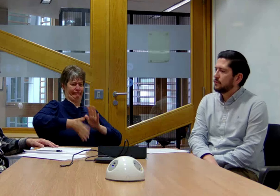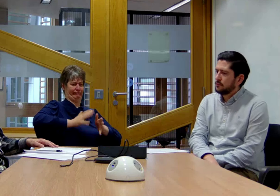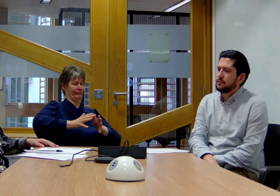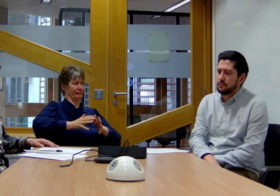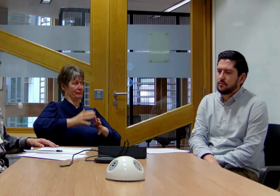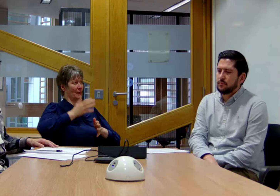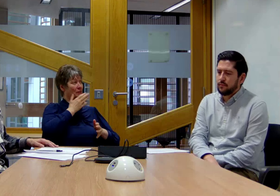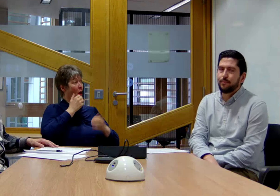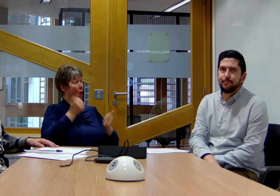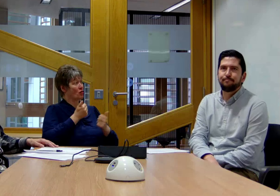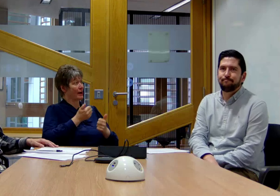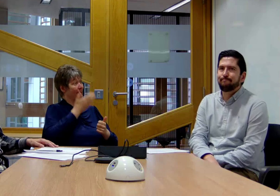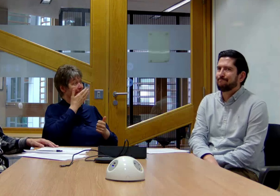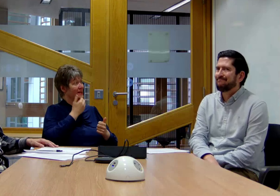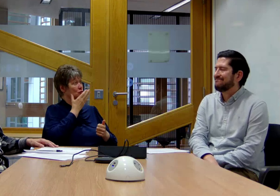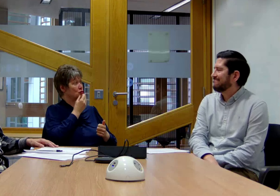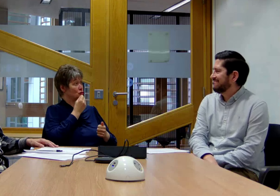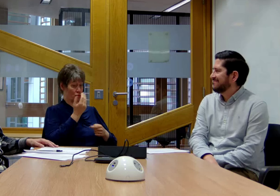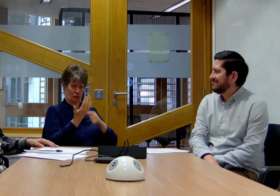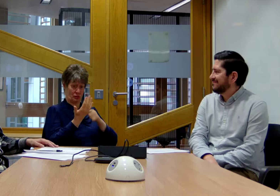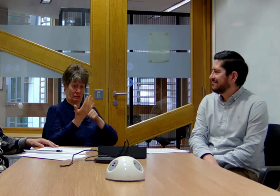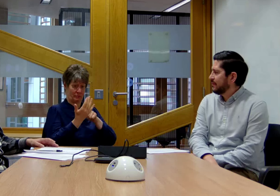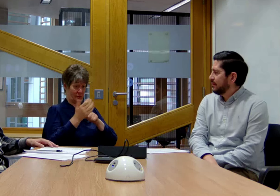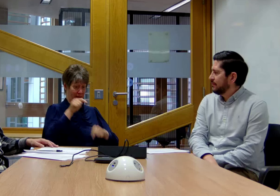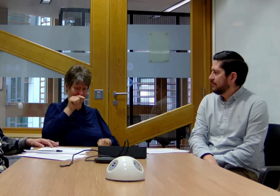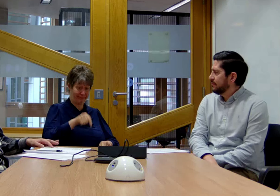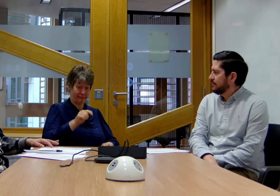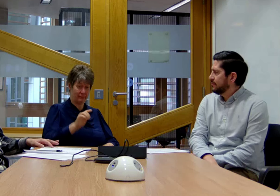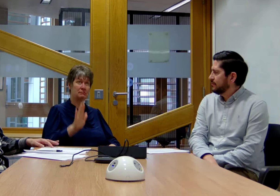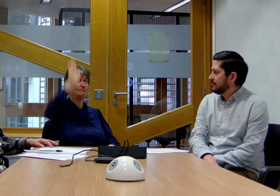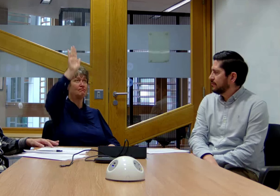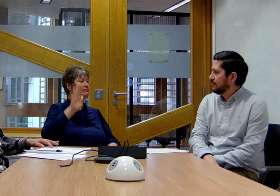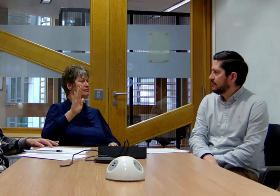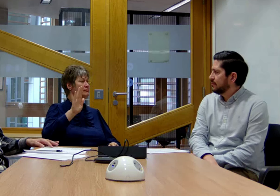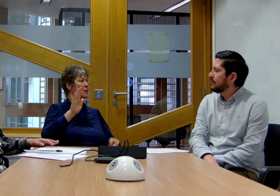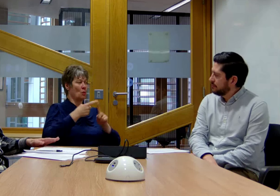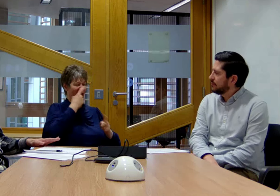If you want to ask a question in BSL if you can use the raise hand function on Teams,